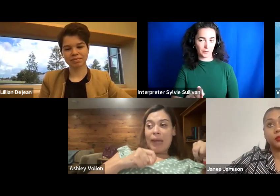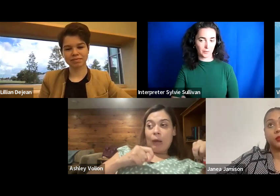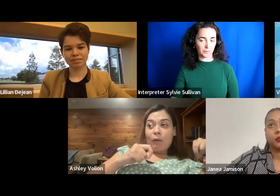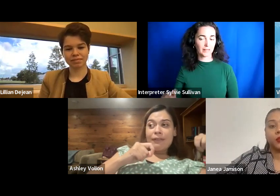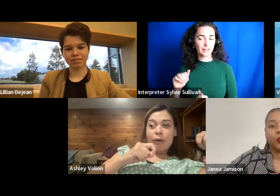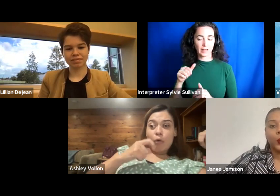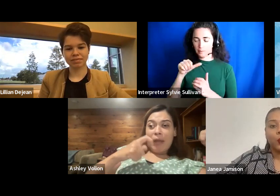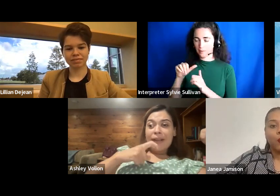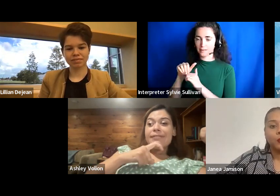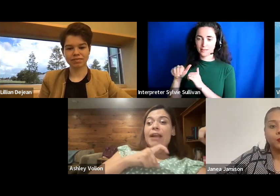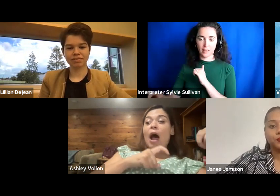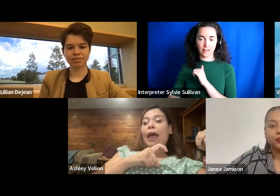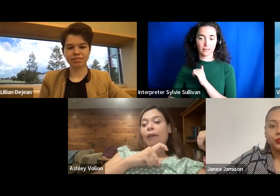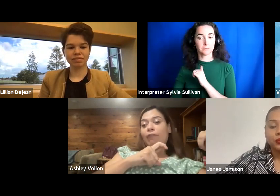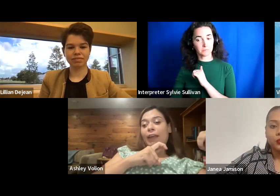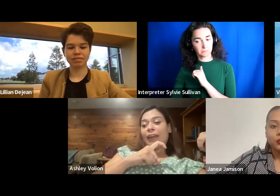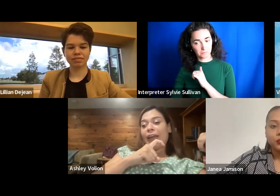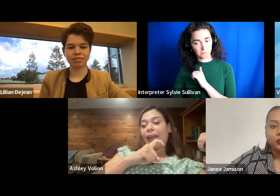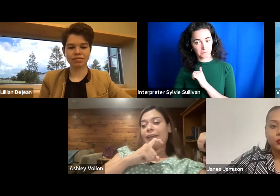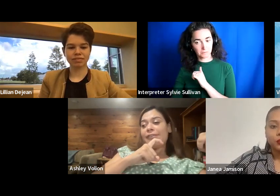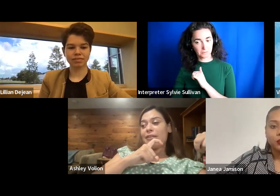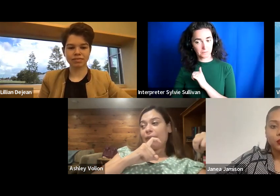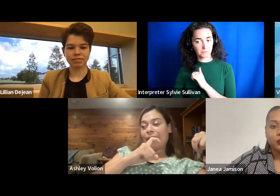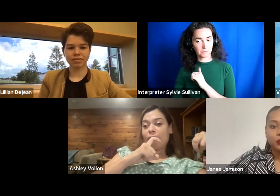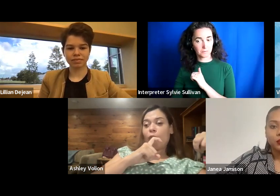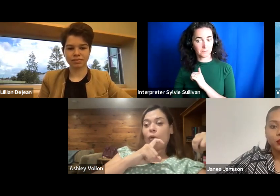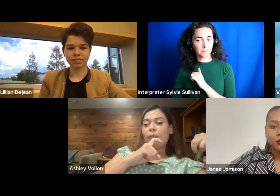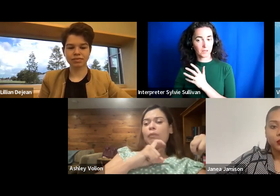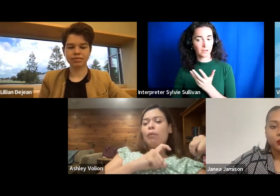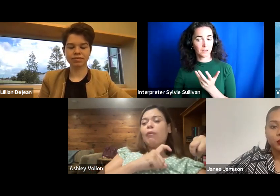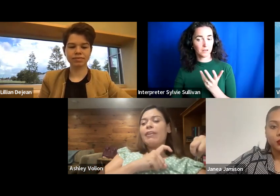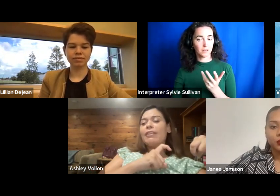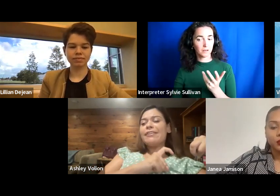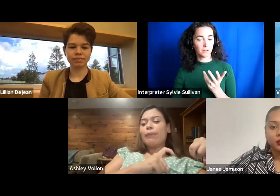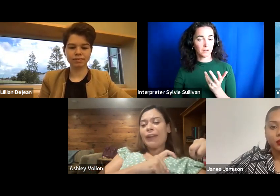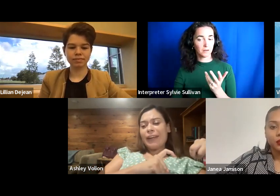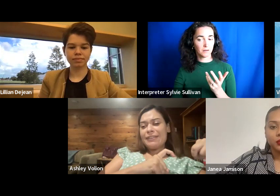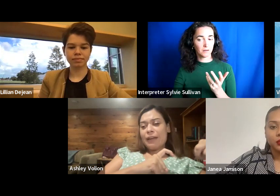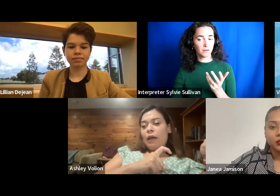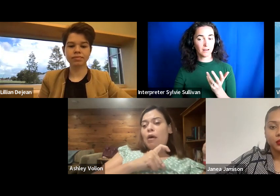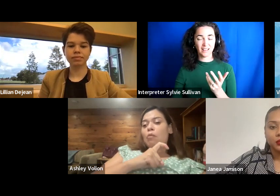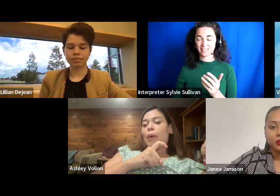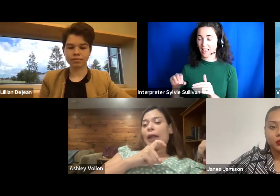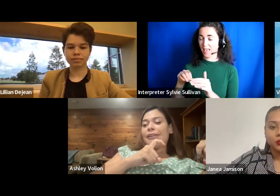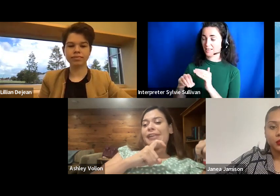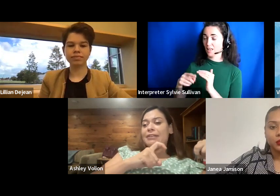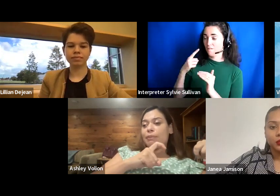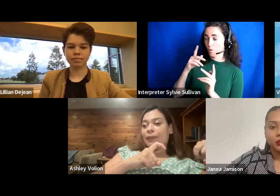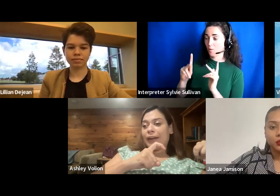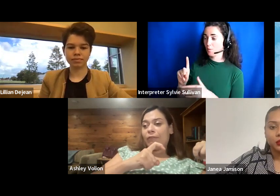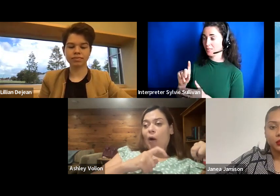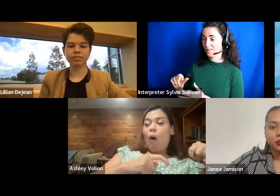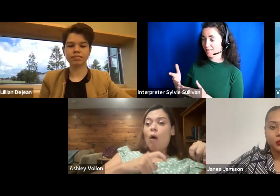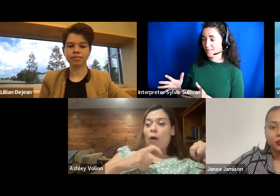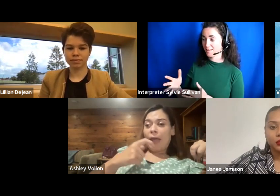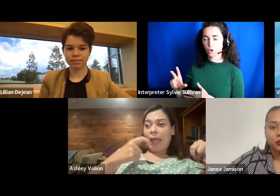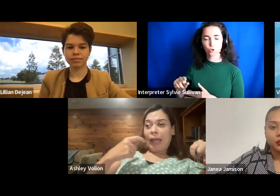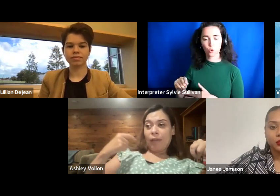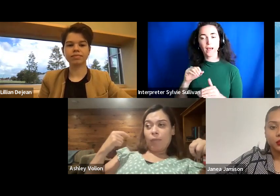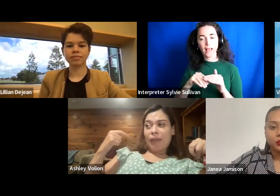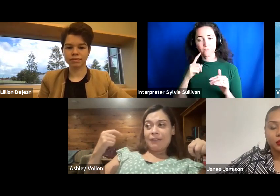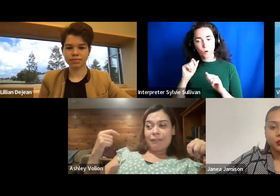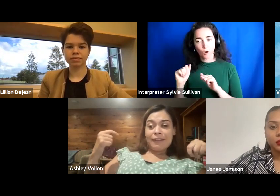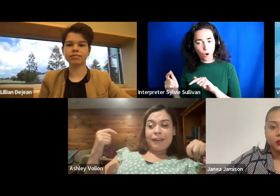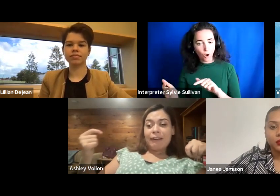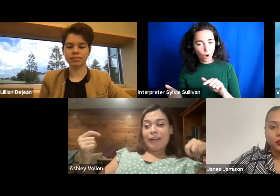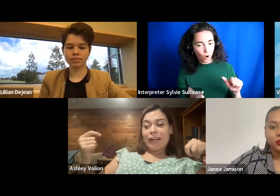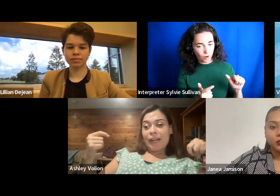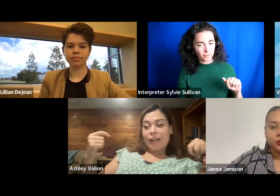So it's not really accessibility for people with disabilities, but accessibility for all, and because of security.